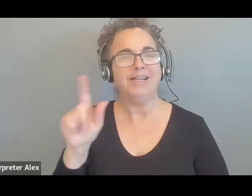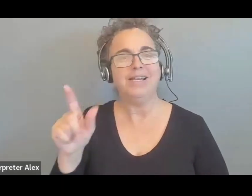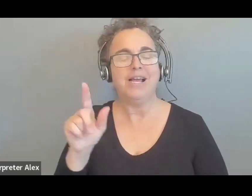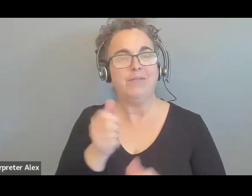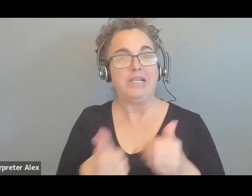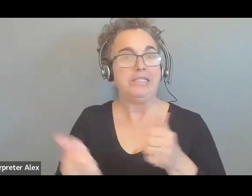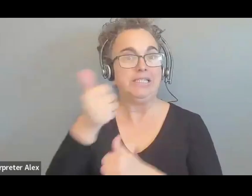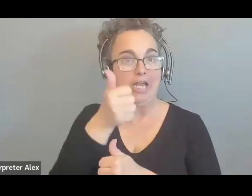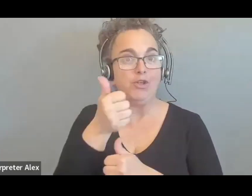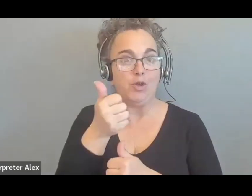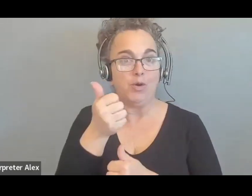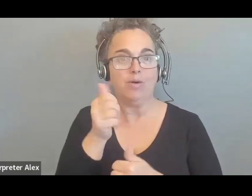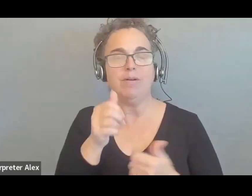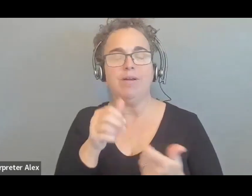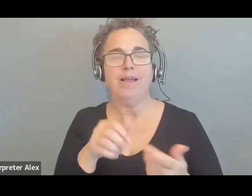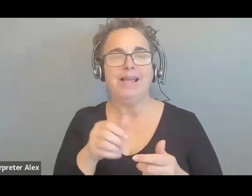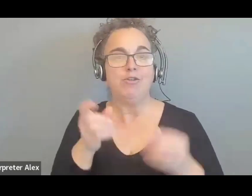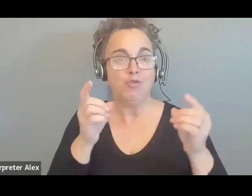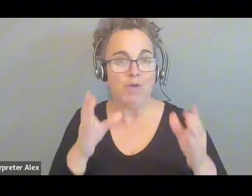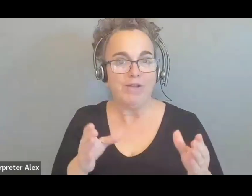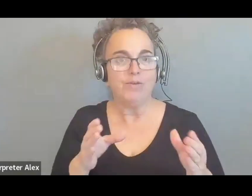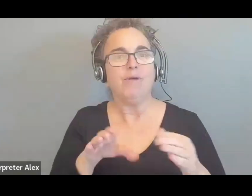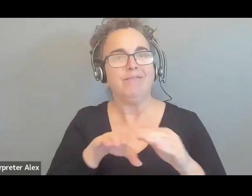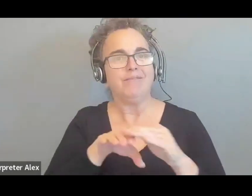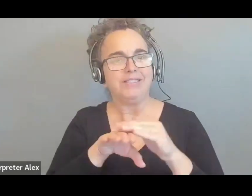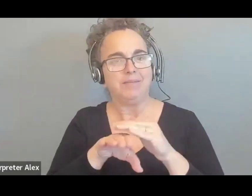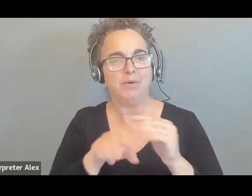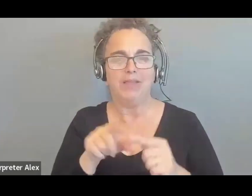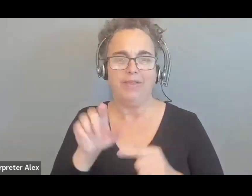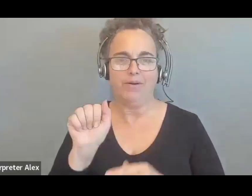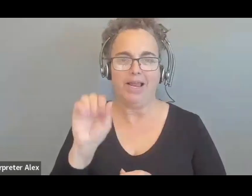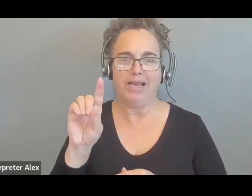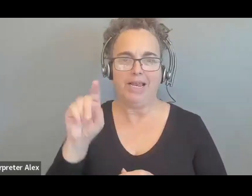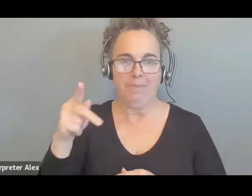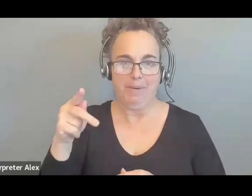and Head of Accessibility at ADP, was the lead effort